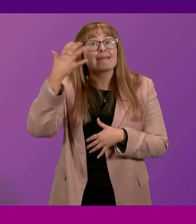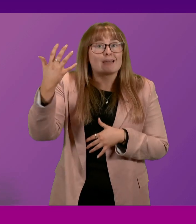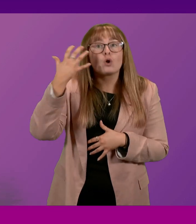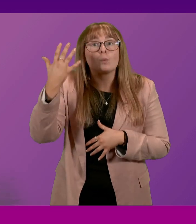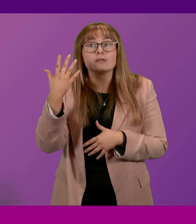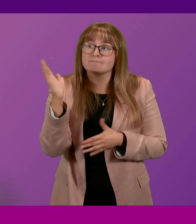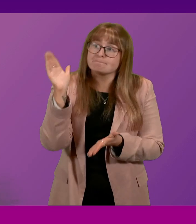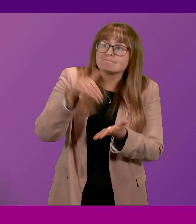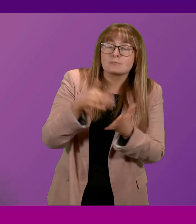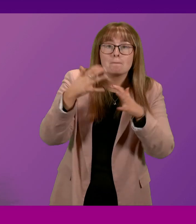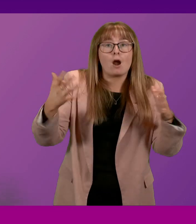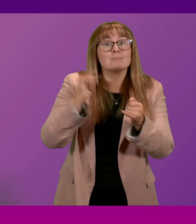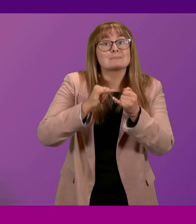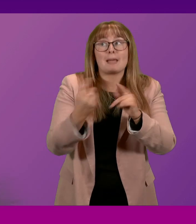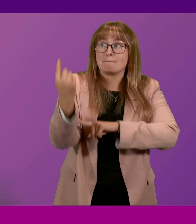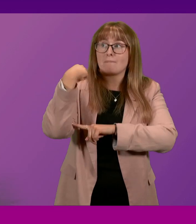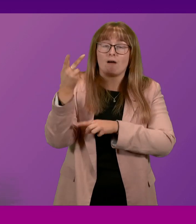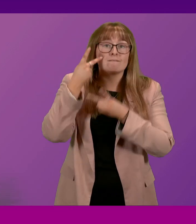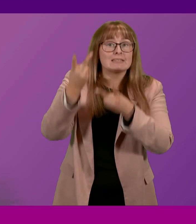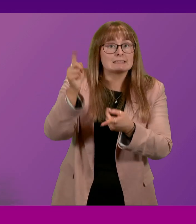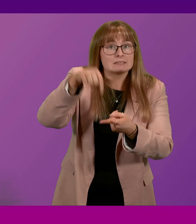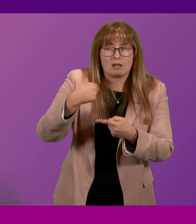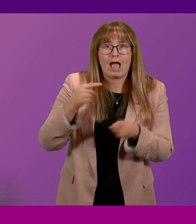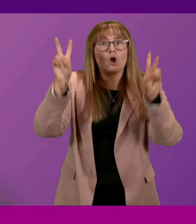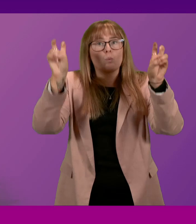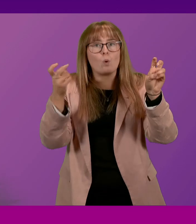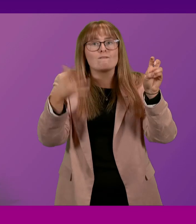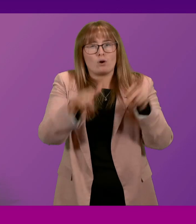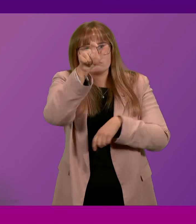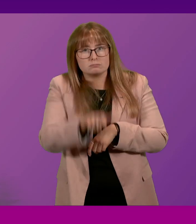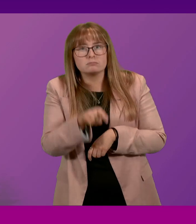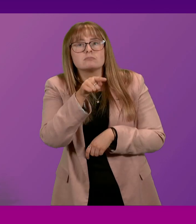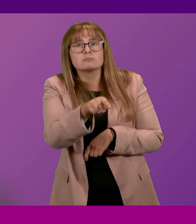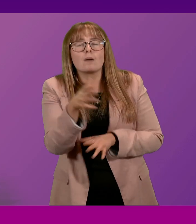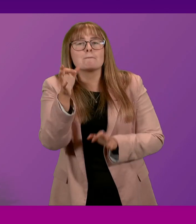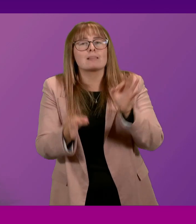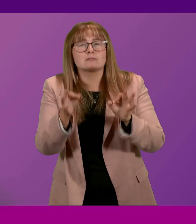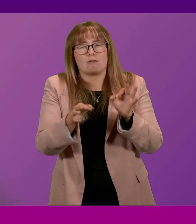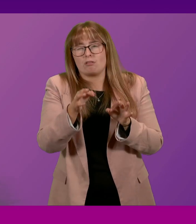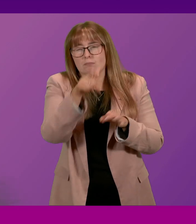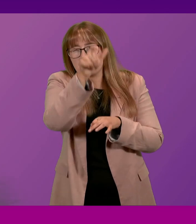to the Parliament in September, I quoted Winnie Ewing—a political figure for whom I could not have